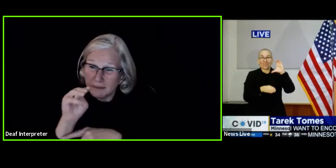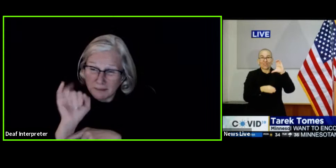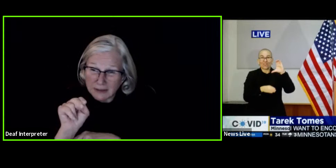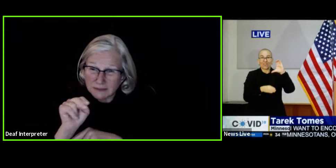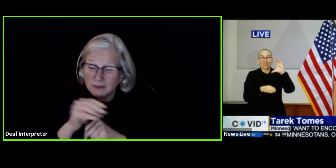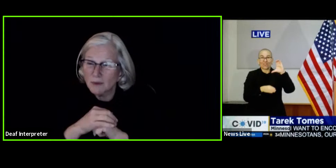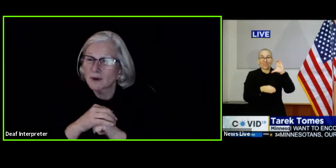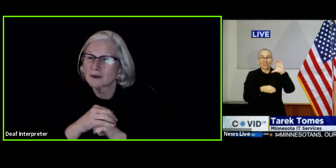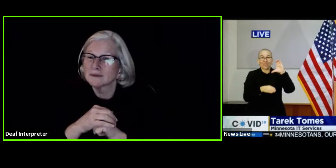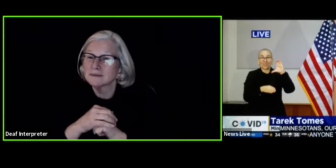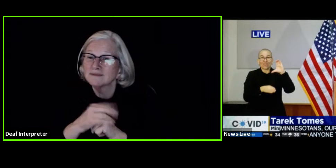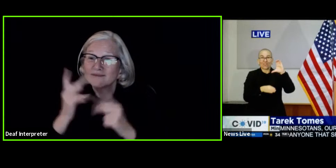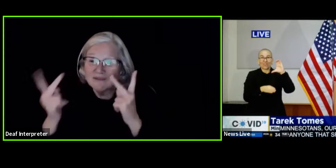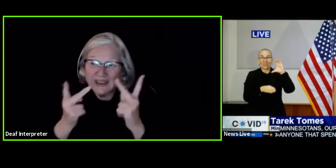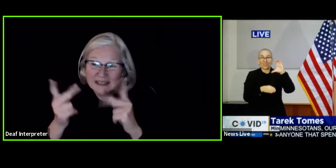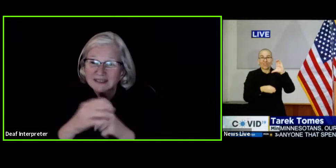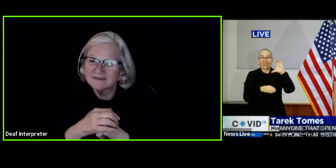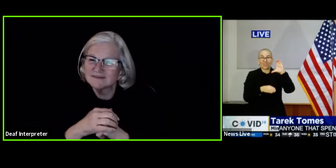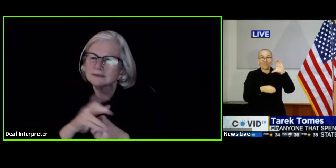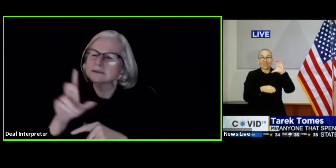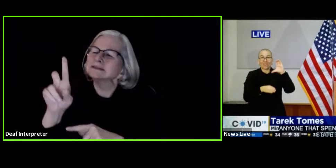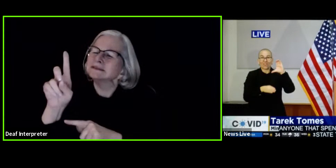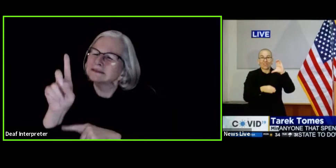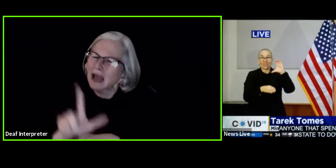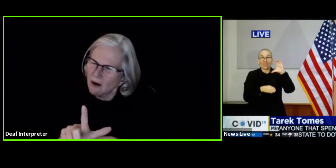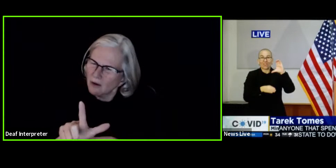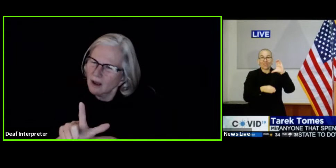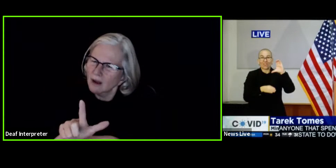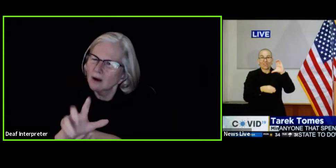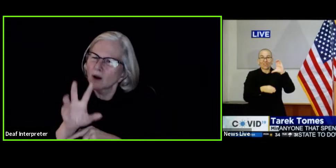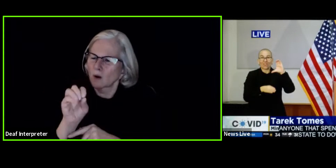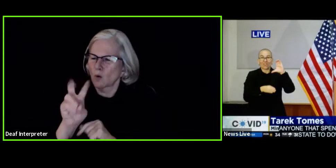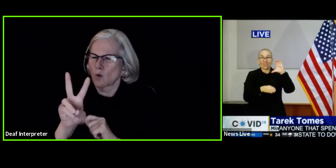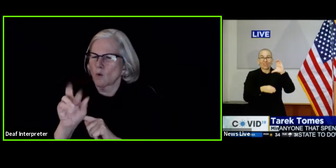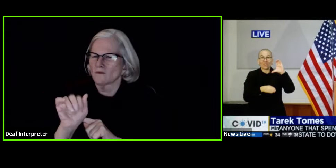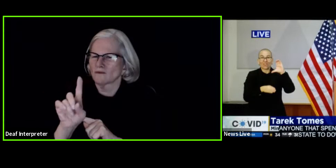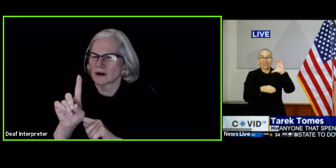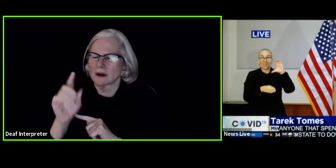YOUR COMMUNITIES TO DO THE SAME. THE PREMISE HERE IS SIMPLE YET